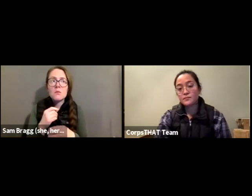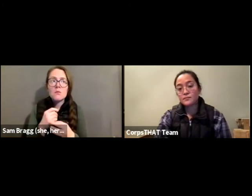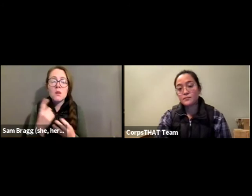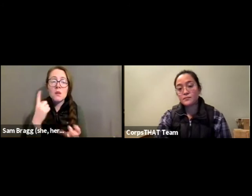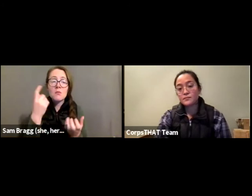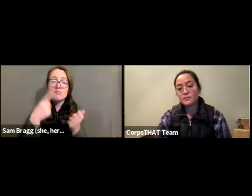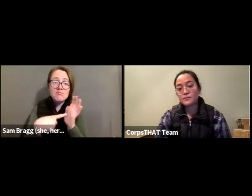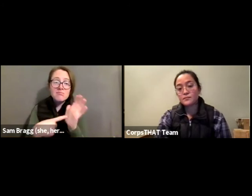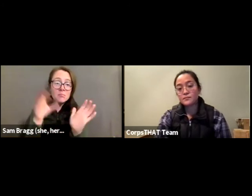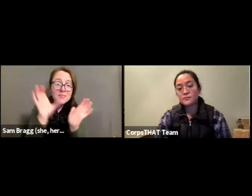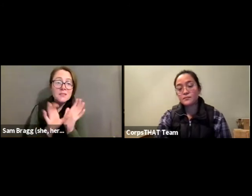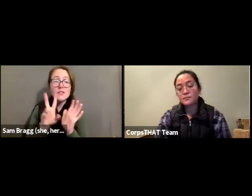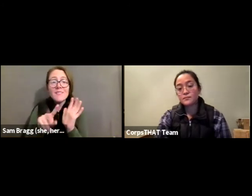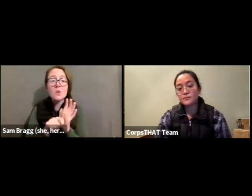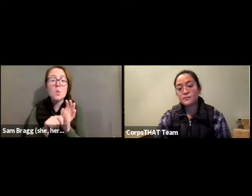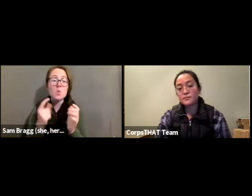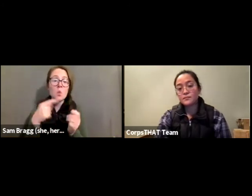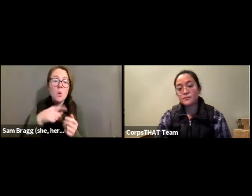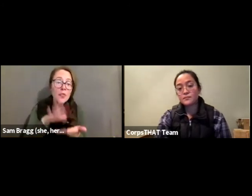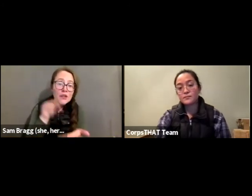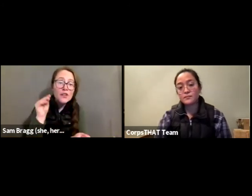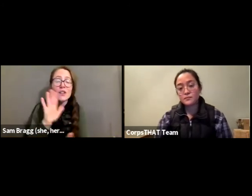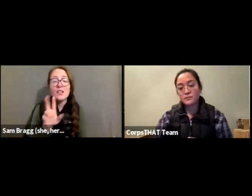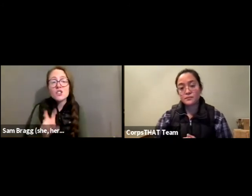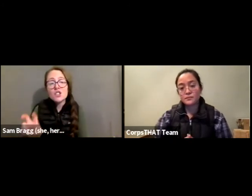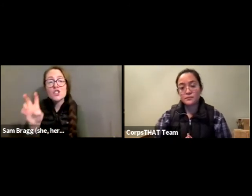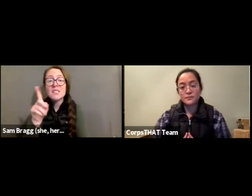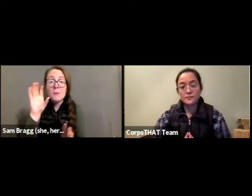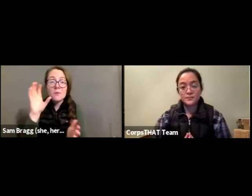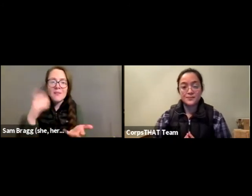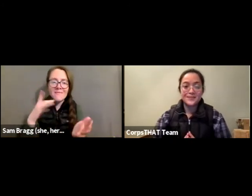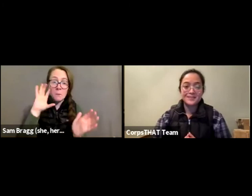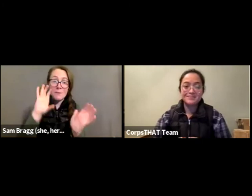be something to look into and establish you can show them videos or pictures of your experiences